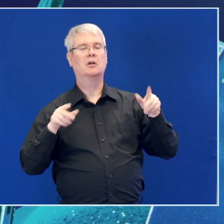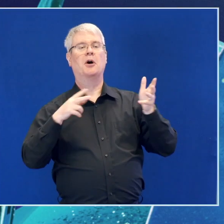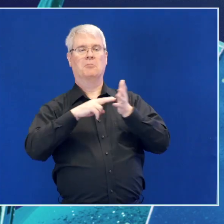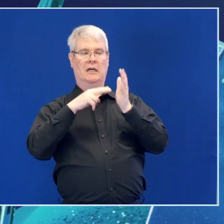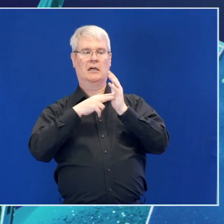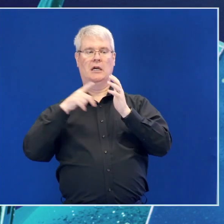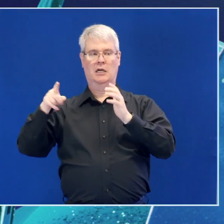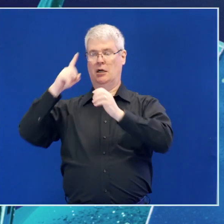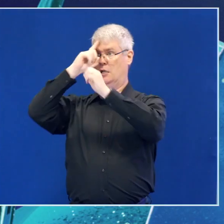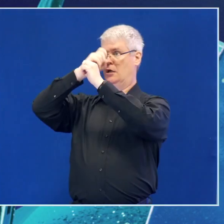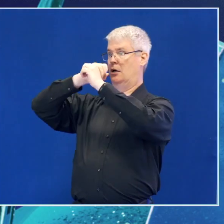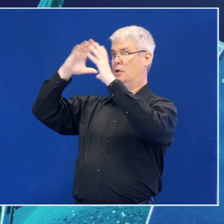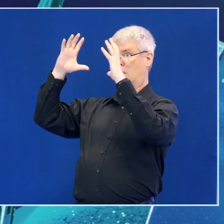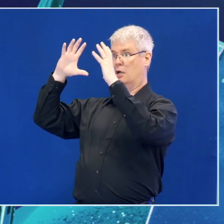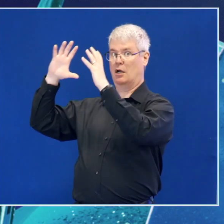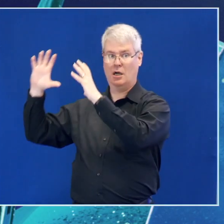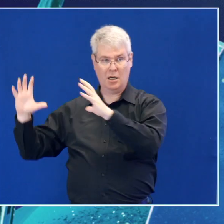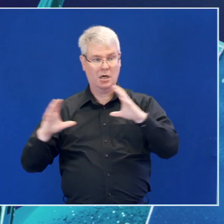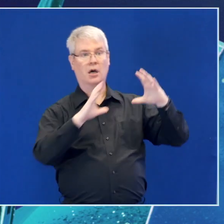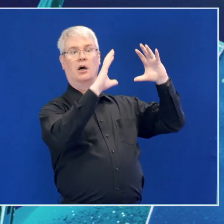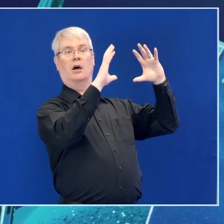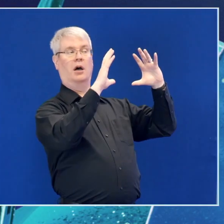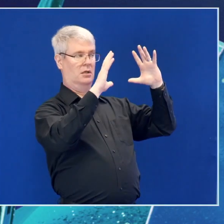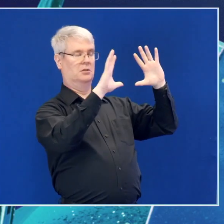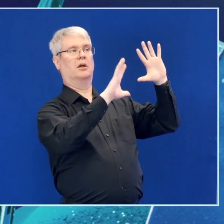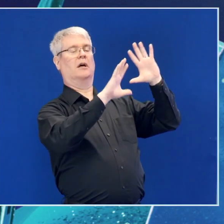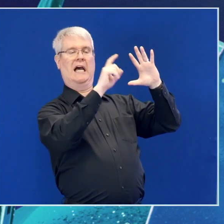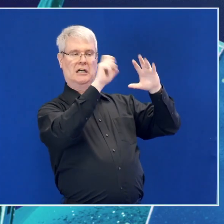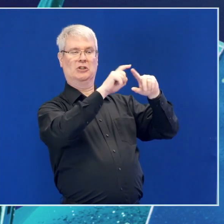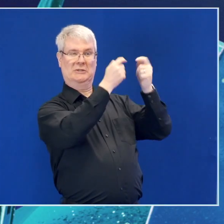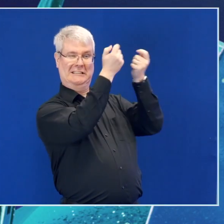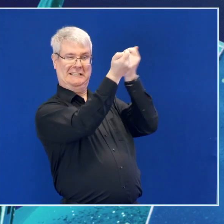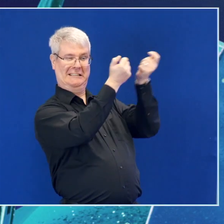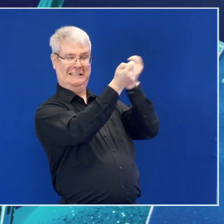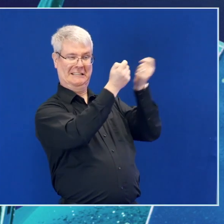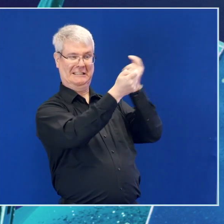because 80% of Gen Z would prefer to apply for employers